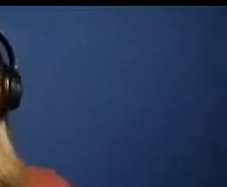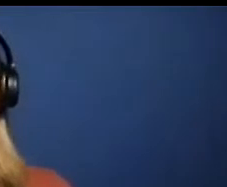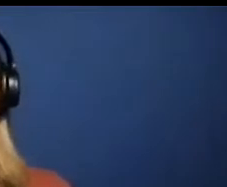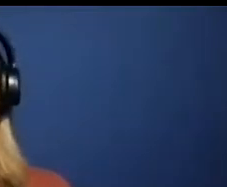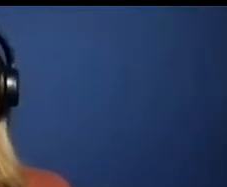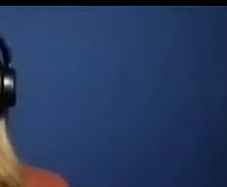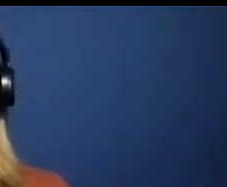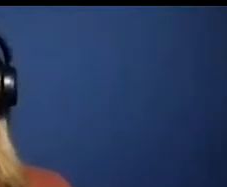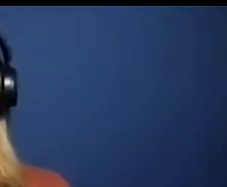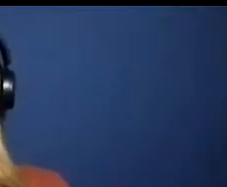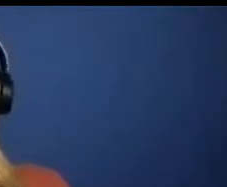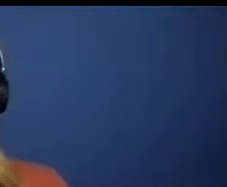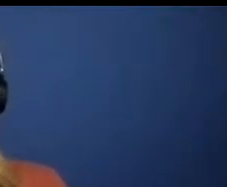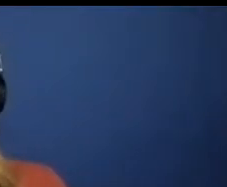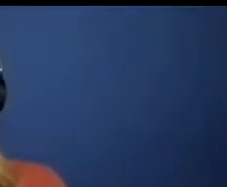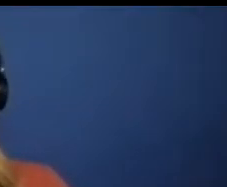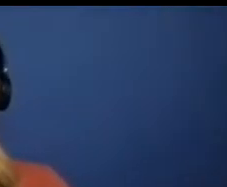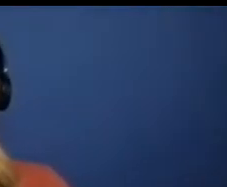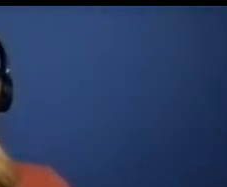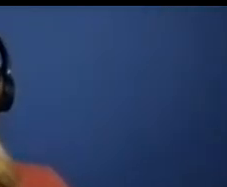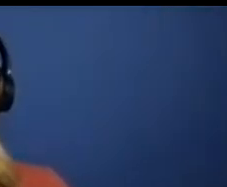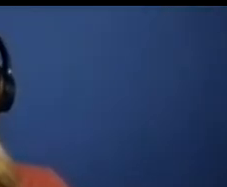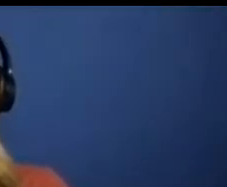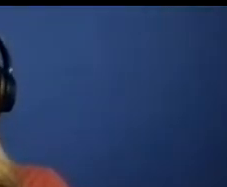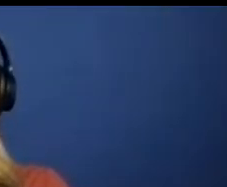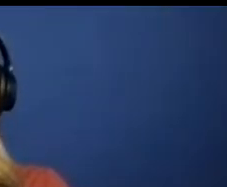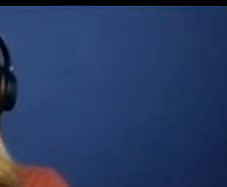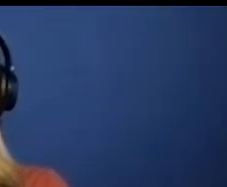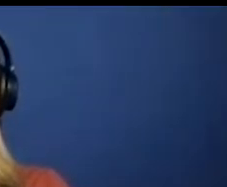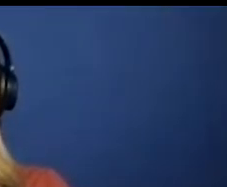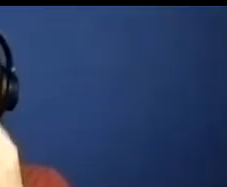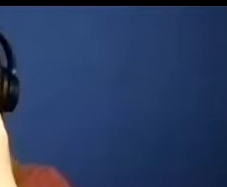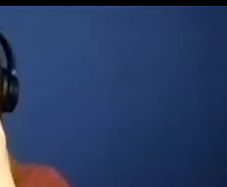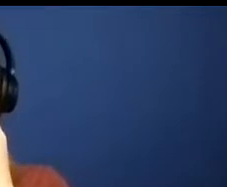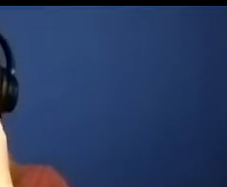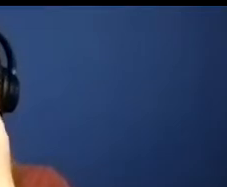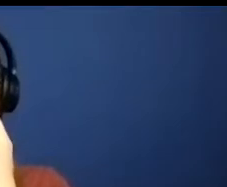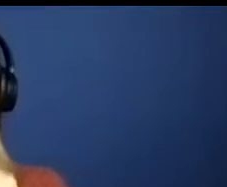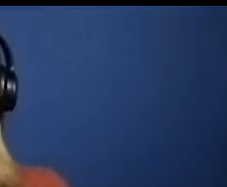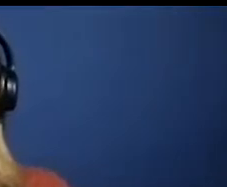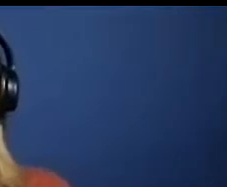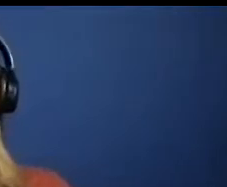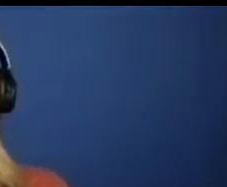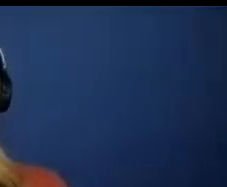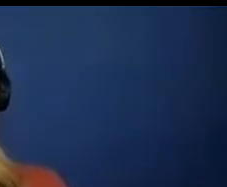I am going to be keeping the -- pardon me. I am going to be keeping the - myself